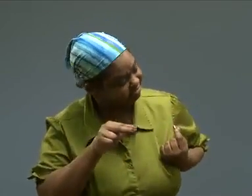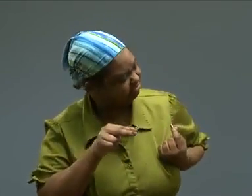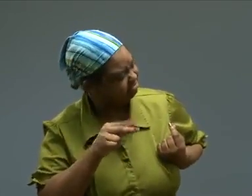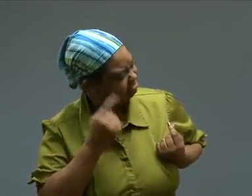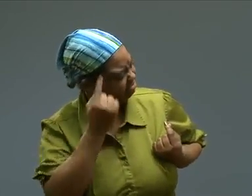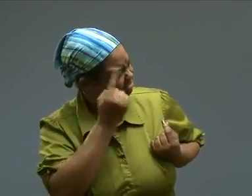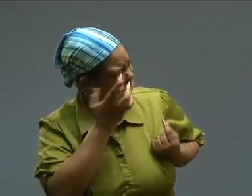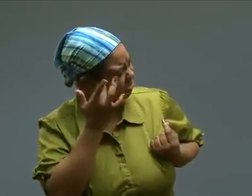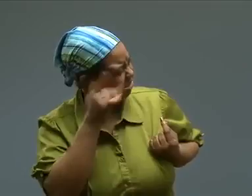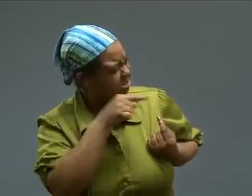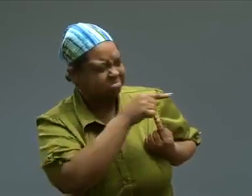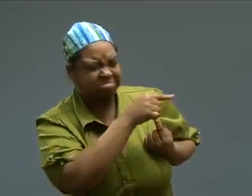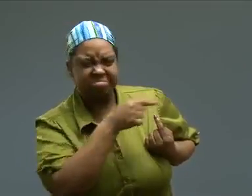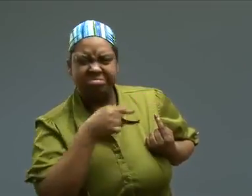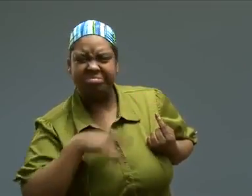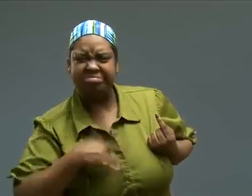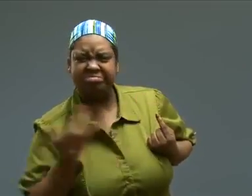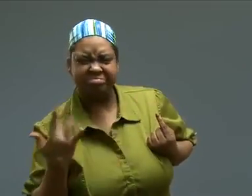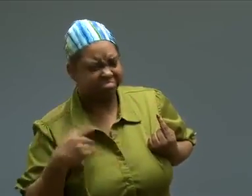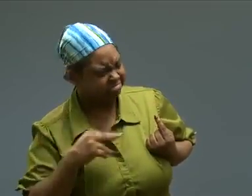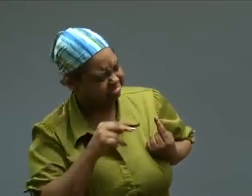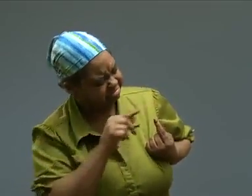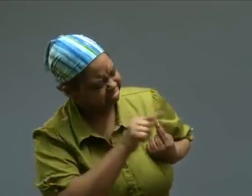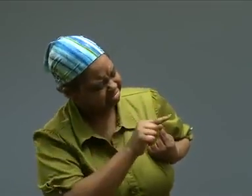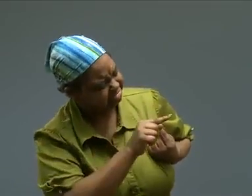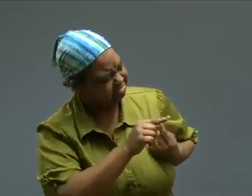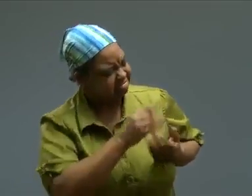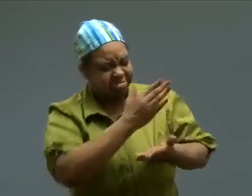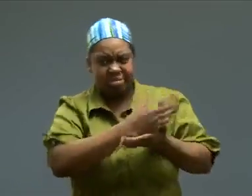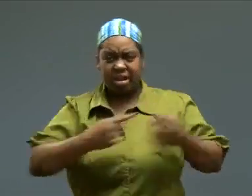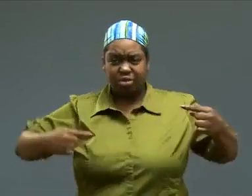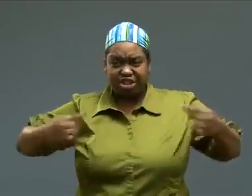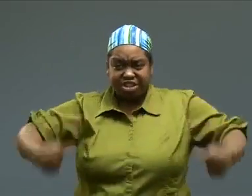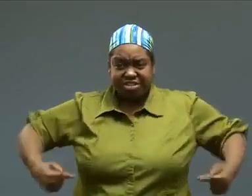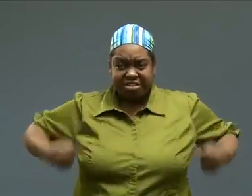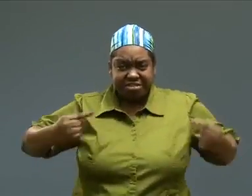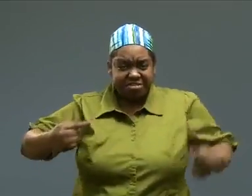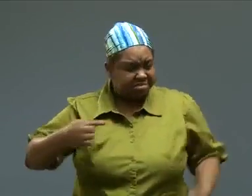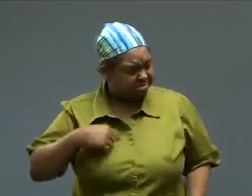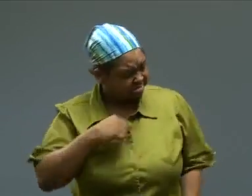I looked down the row. Some where in wheelchairs,